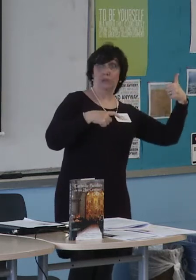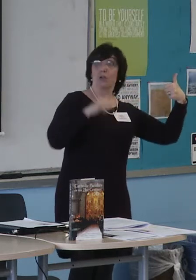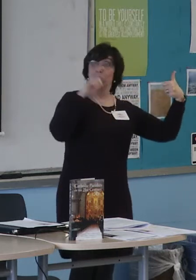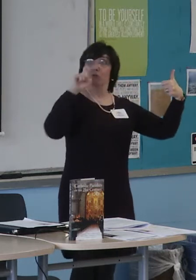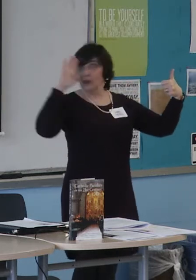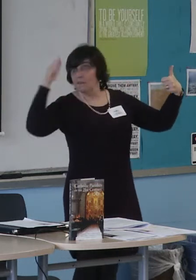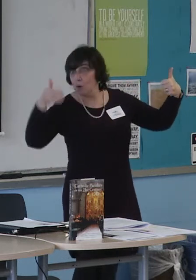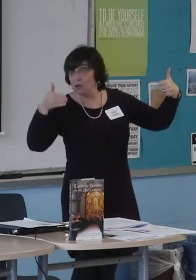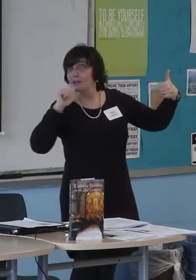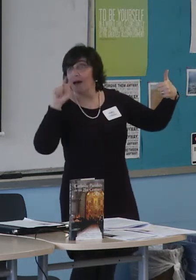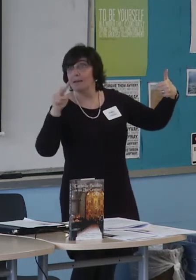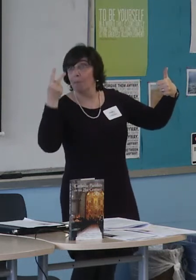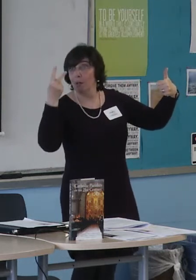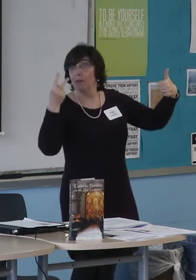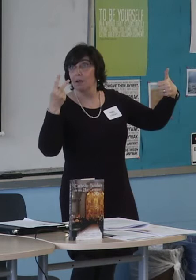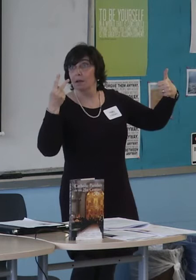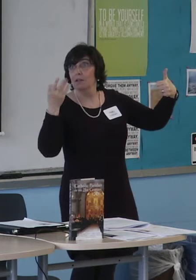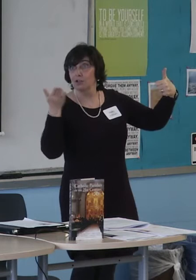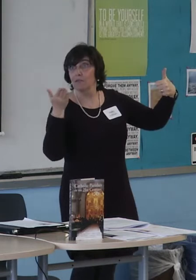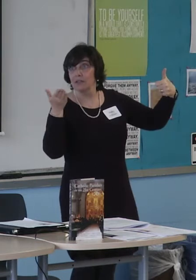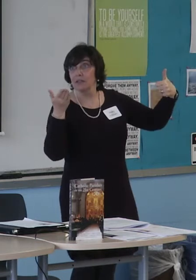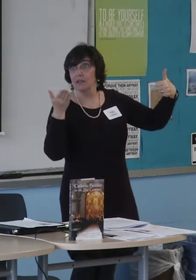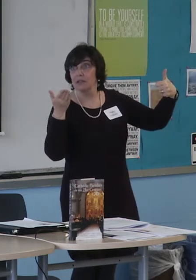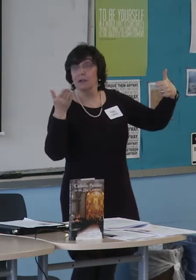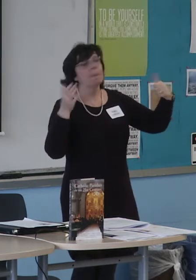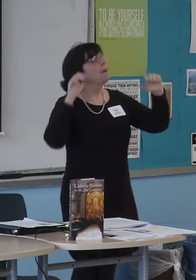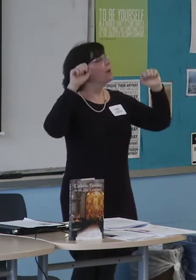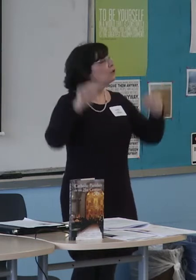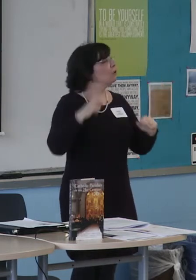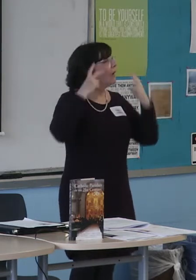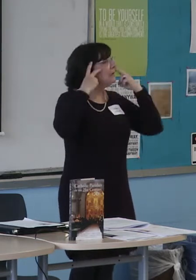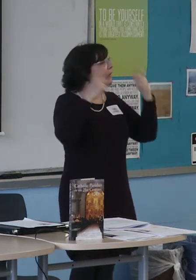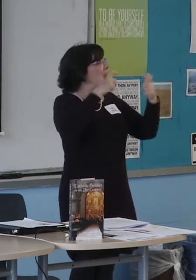to duplicate that service, but as you can see, the biggest part of mental illness